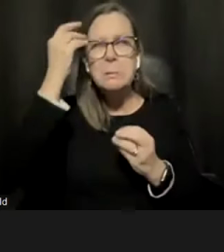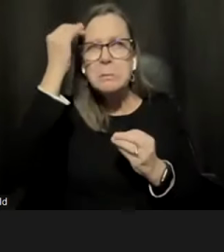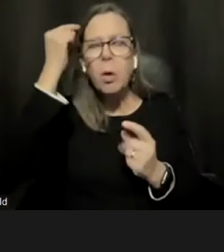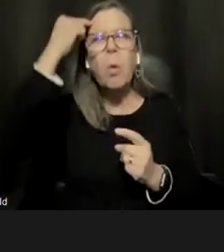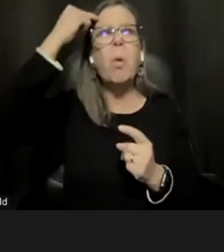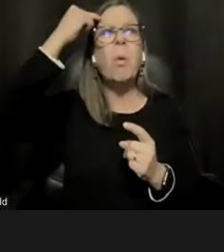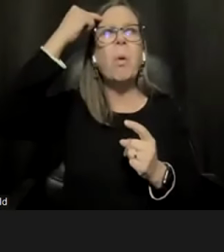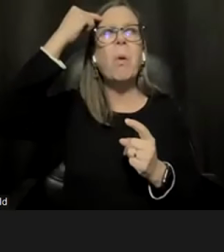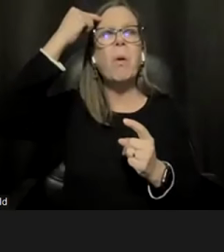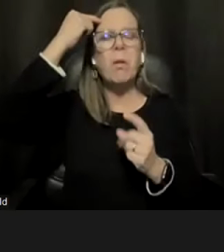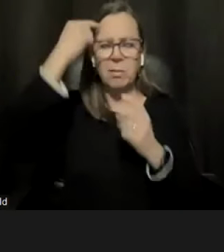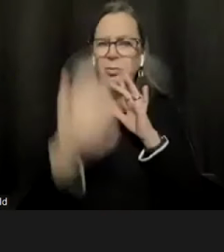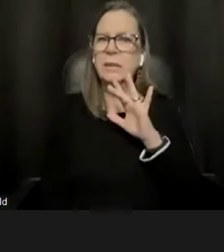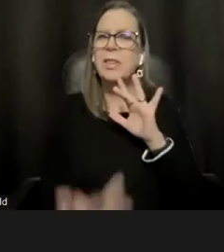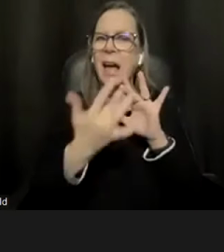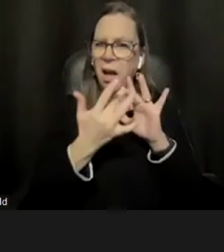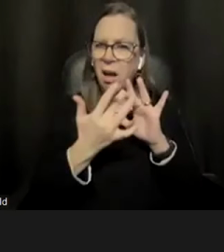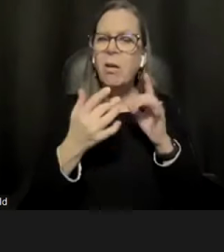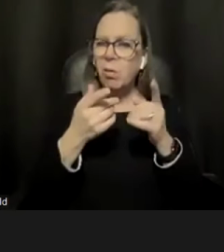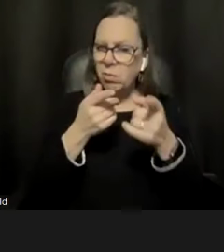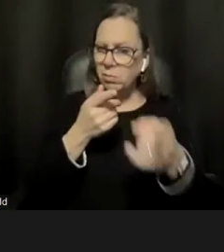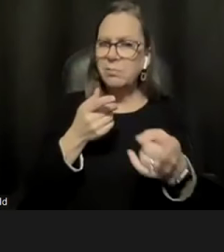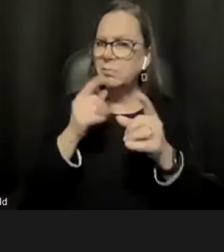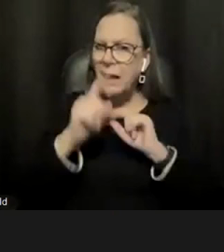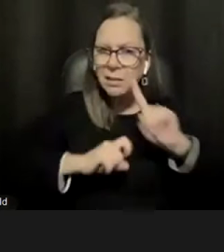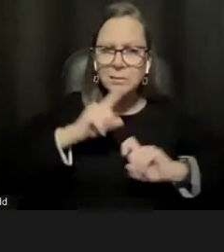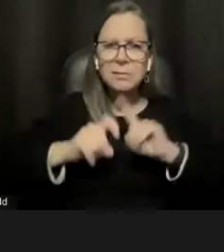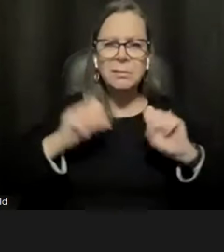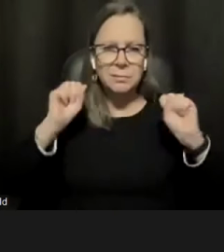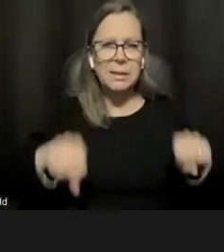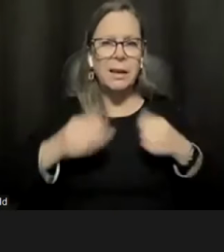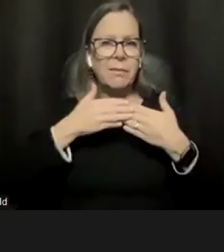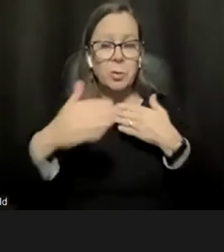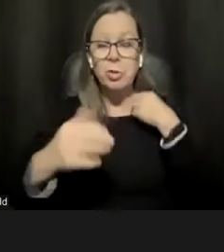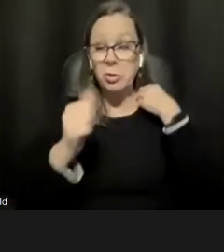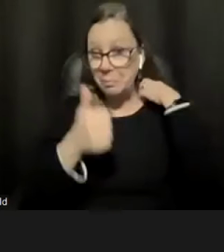definitely reach out and ask questions in the future.